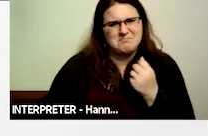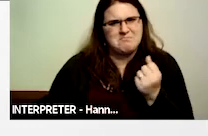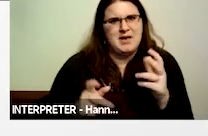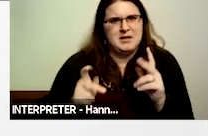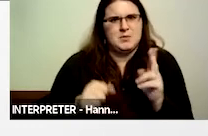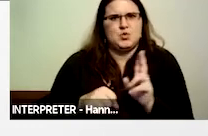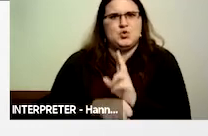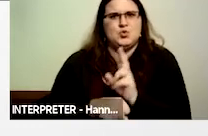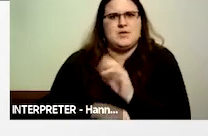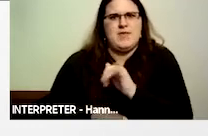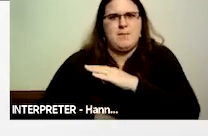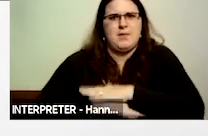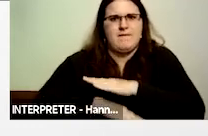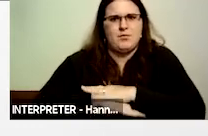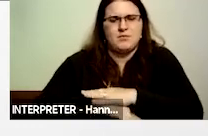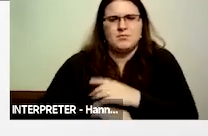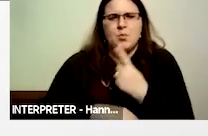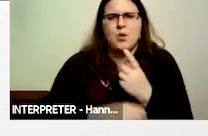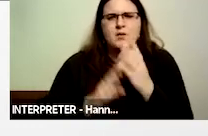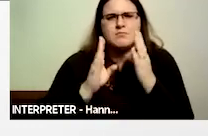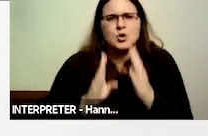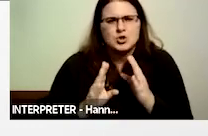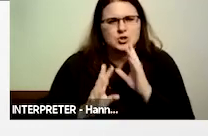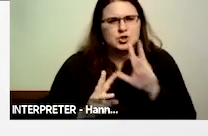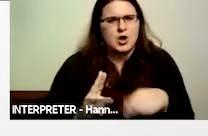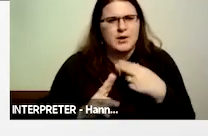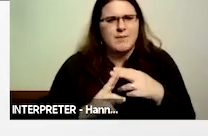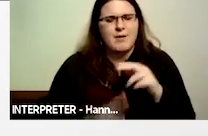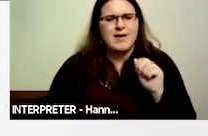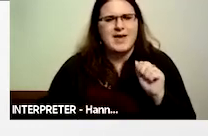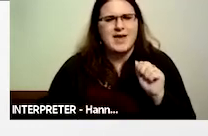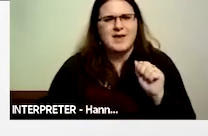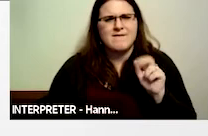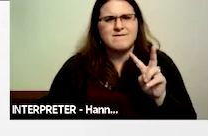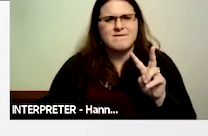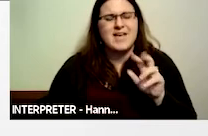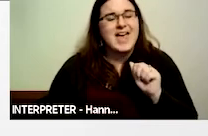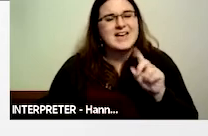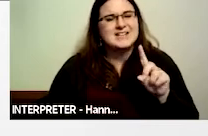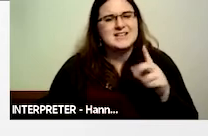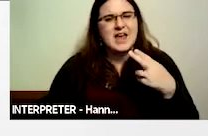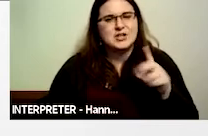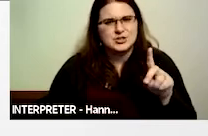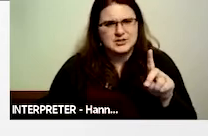there's a guy that does ADHD things right and you know as a parent of the child that has it.